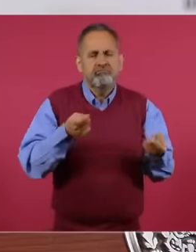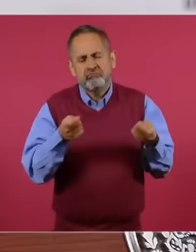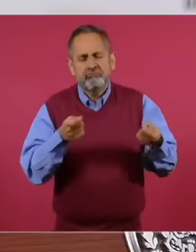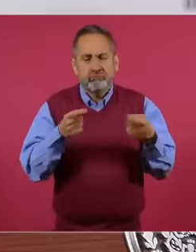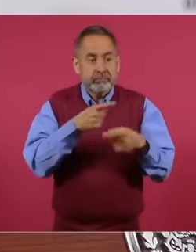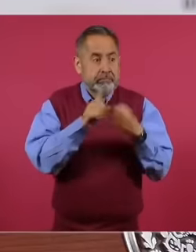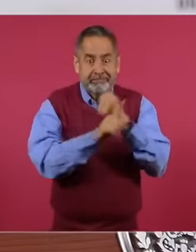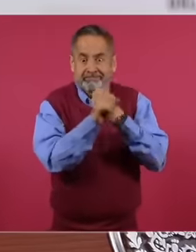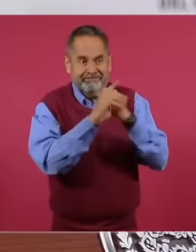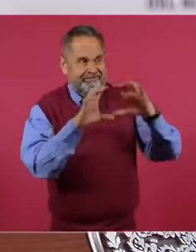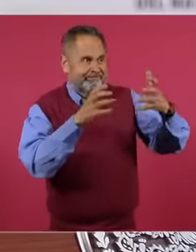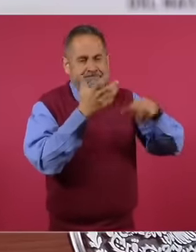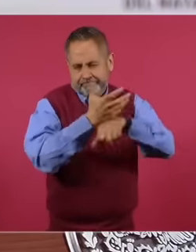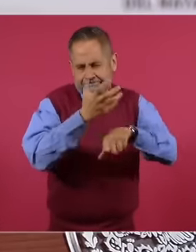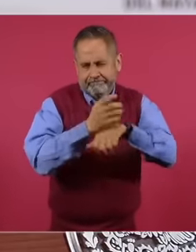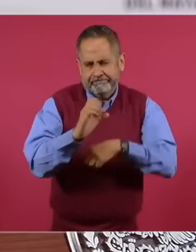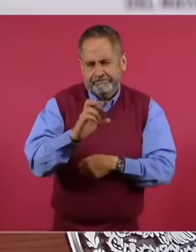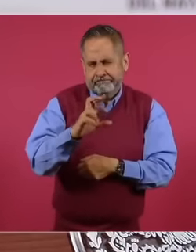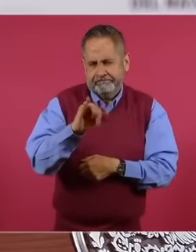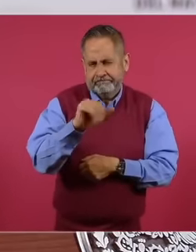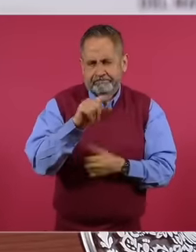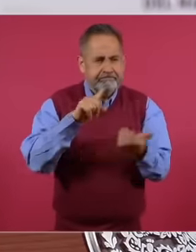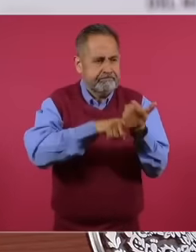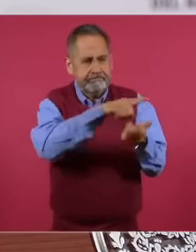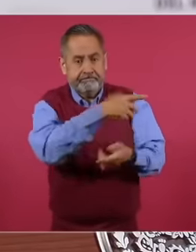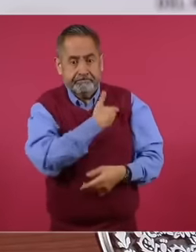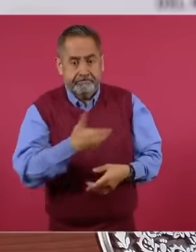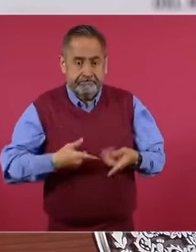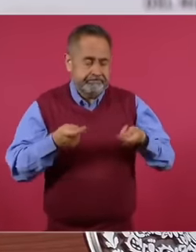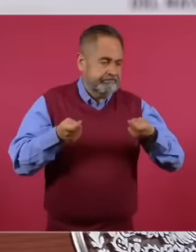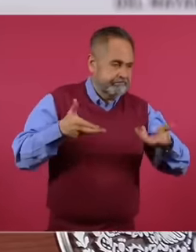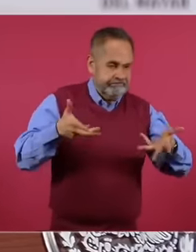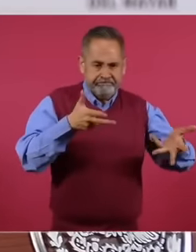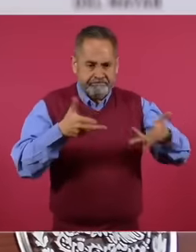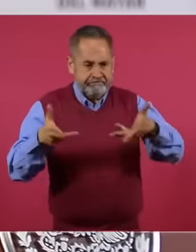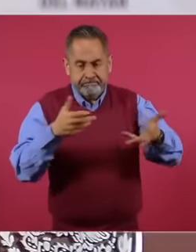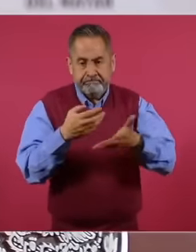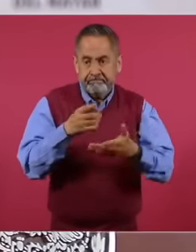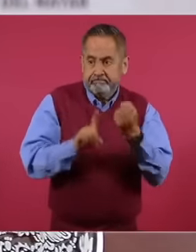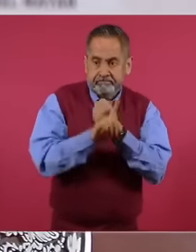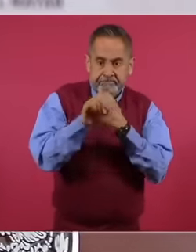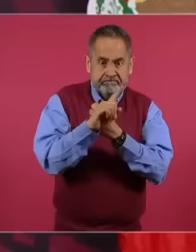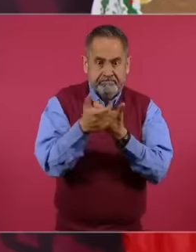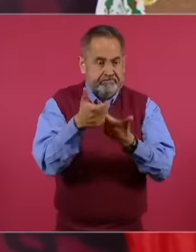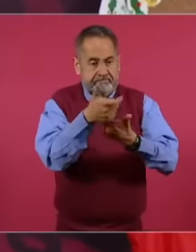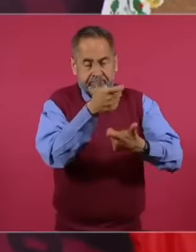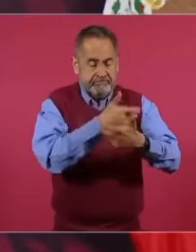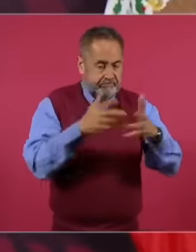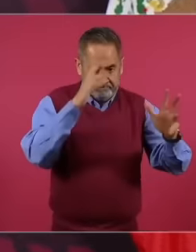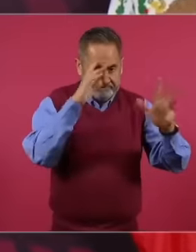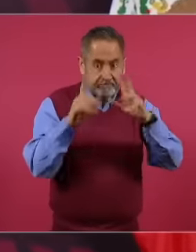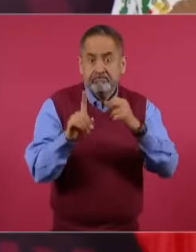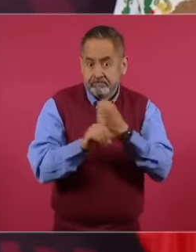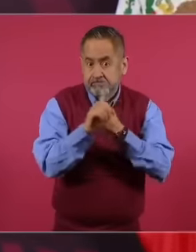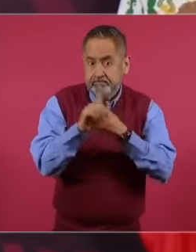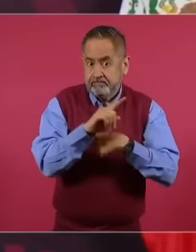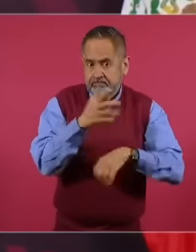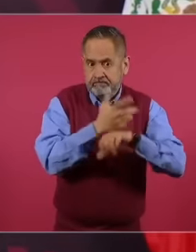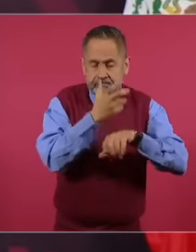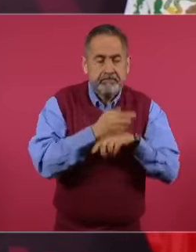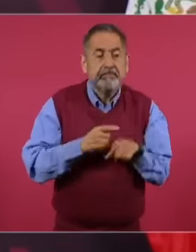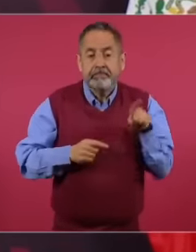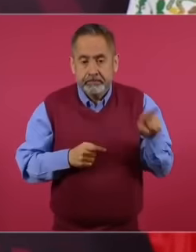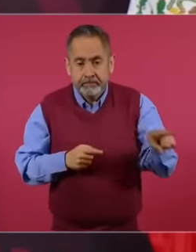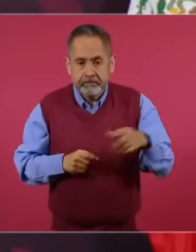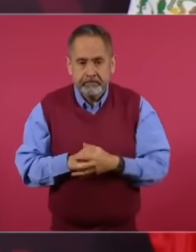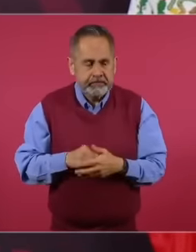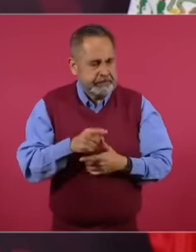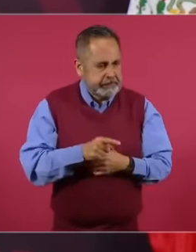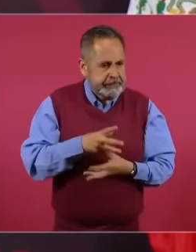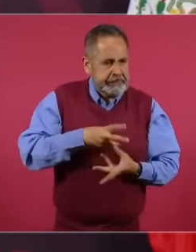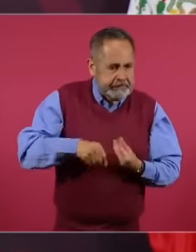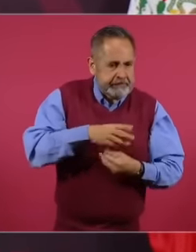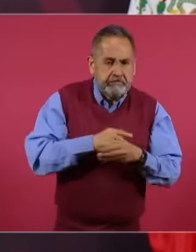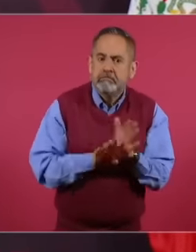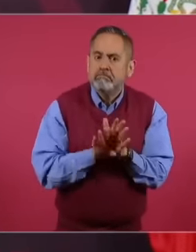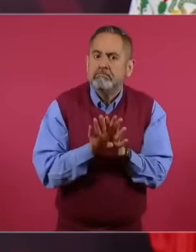economic crisis, an economic crash, he brings his